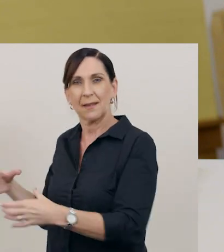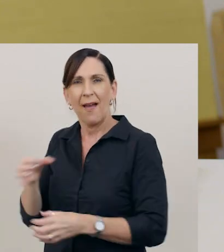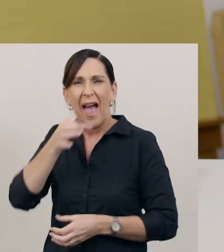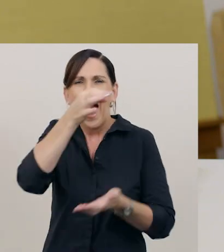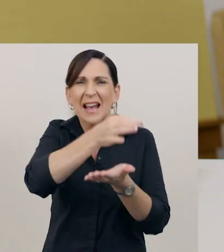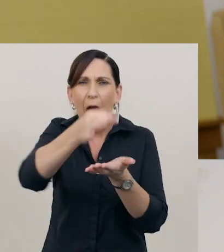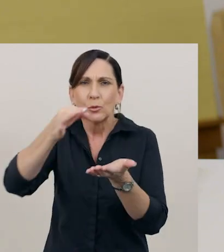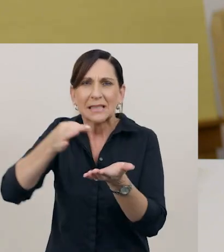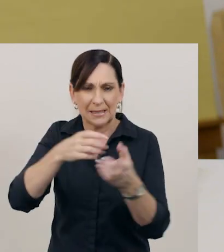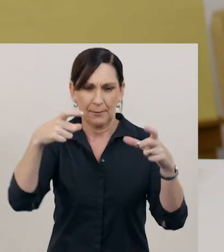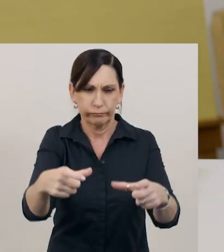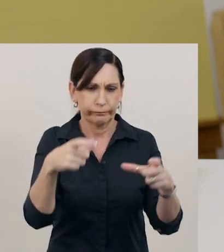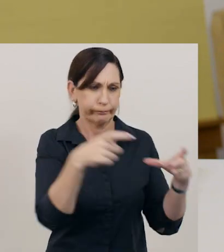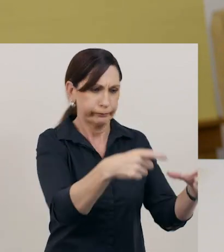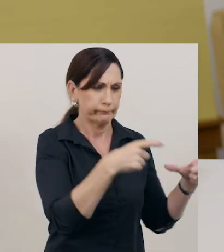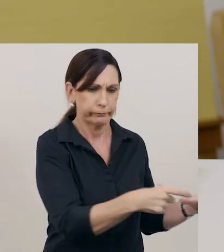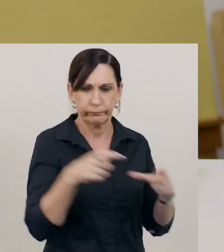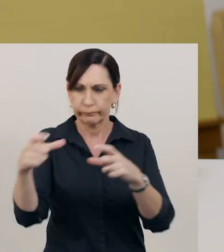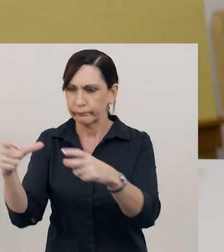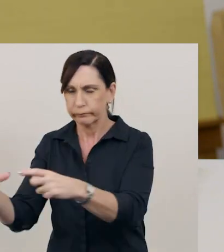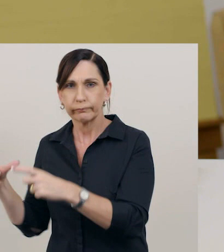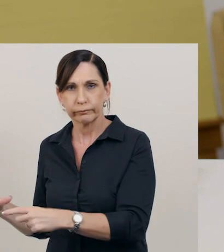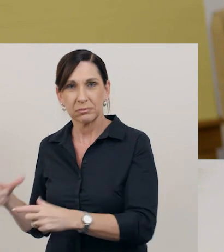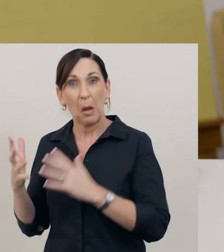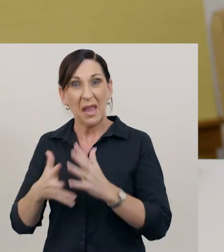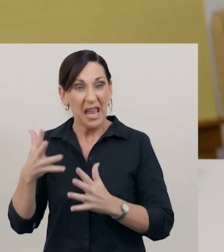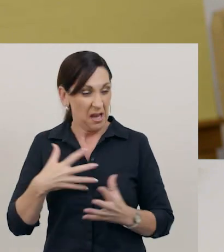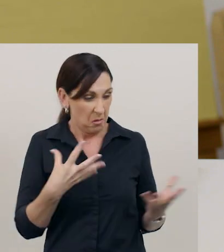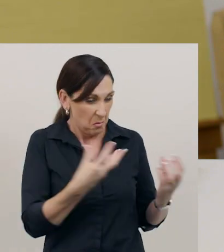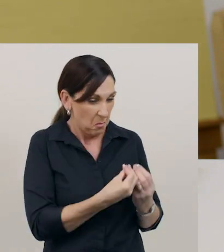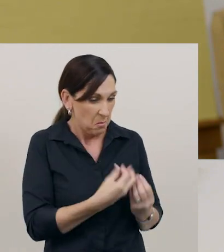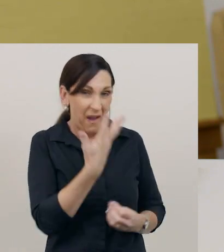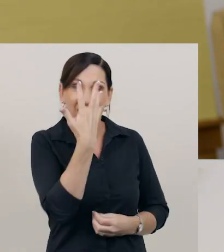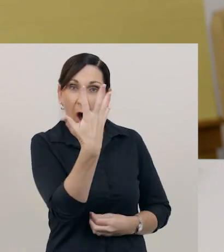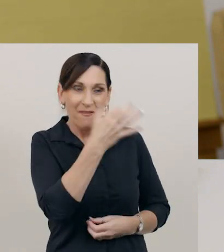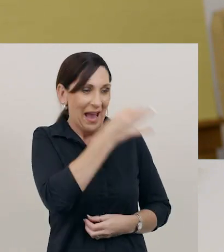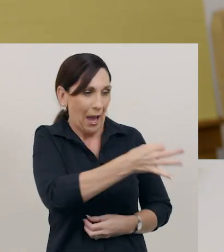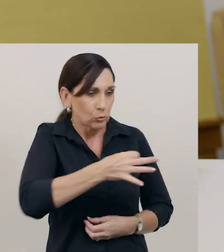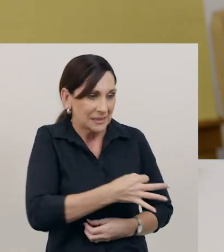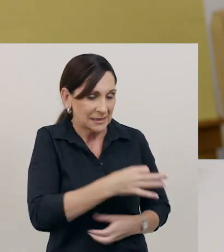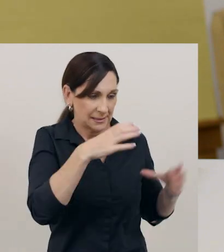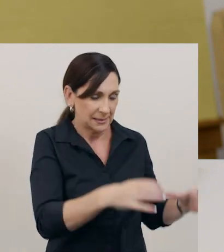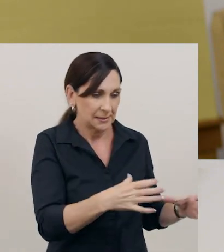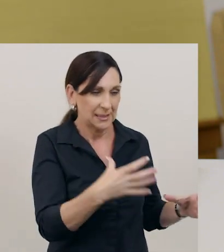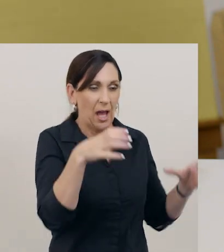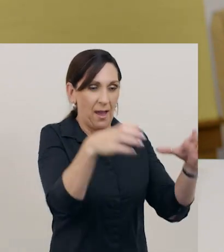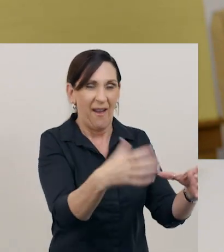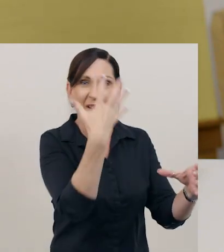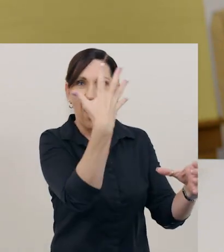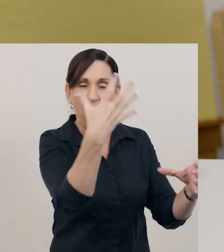This means I have 5 and 5 and 5 and 5 and 5 and 5.